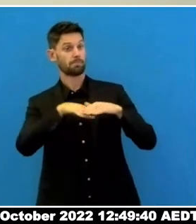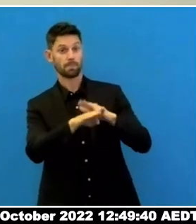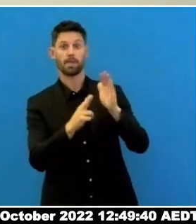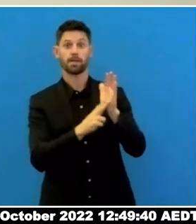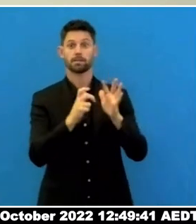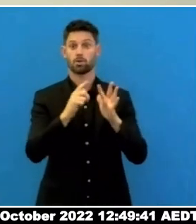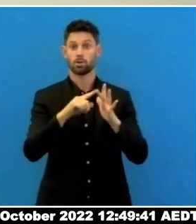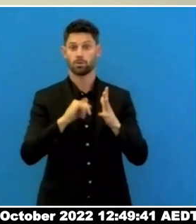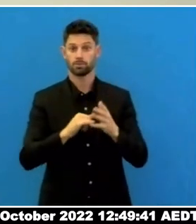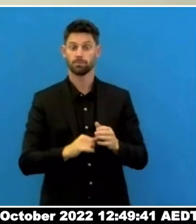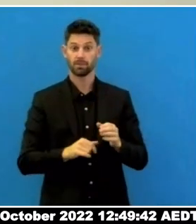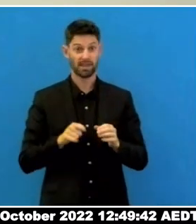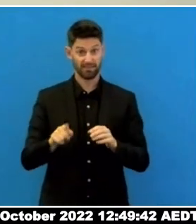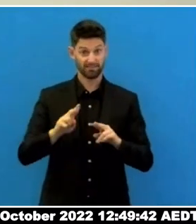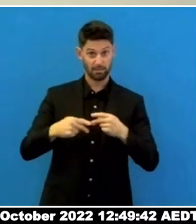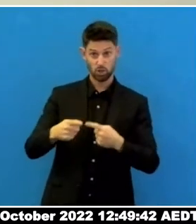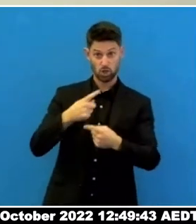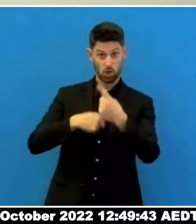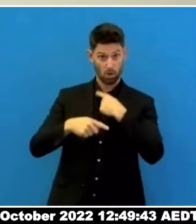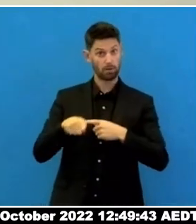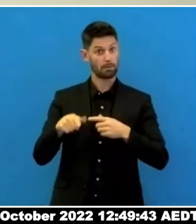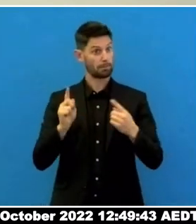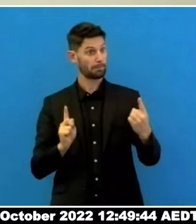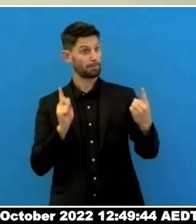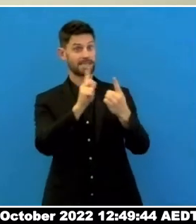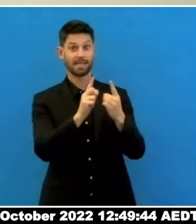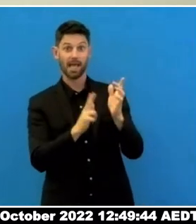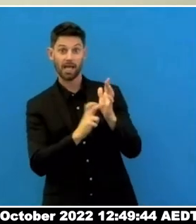is that there was no interpreter present at that initial meeting.